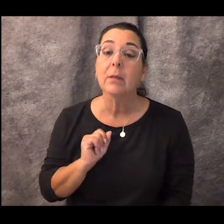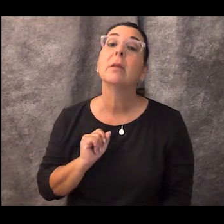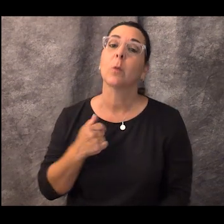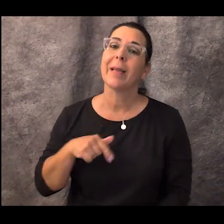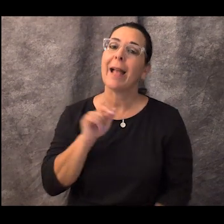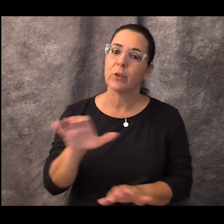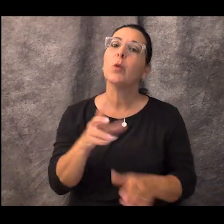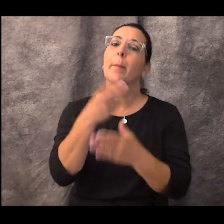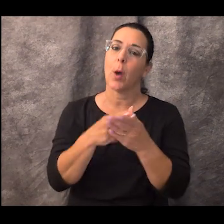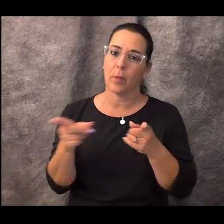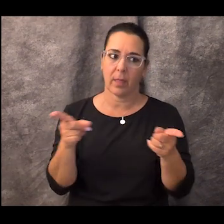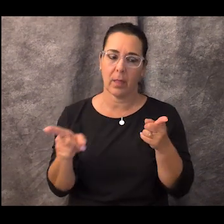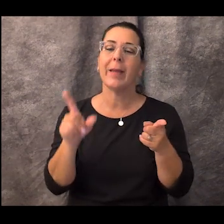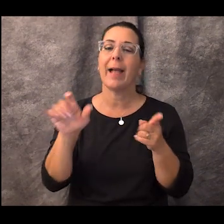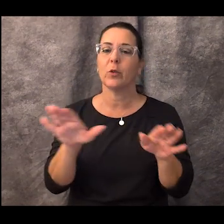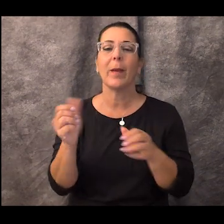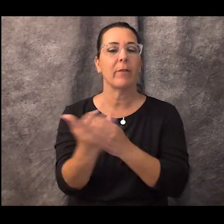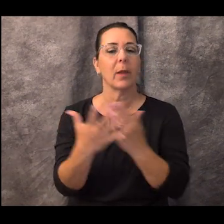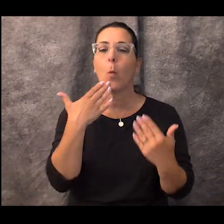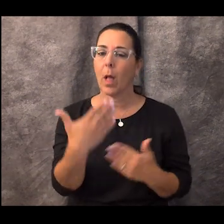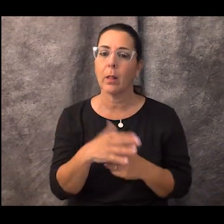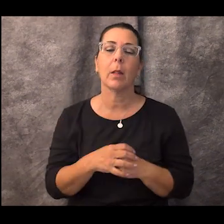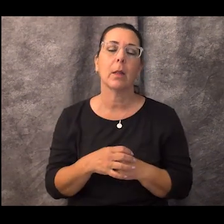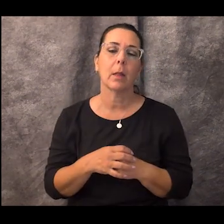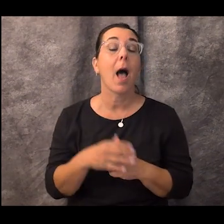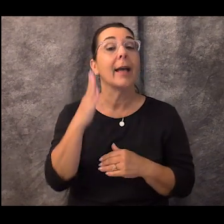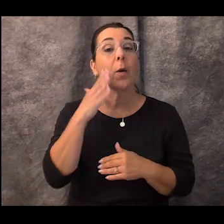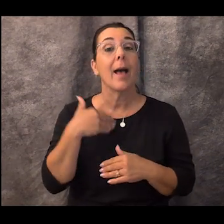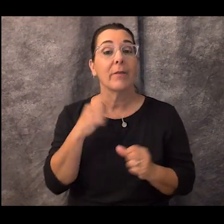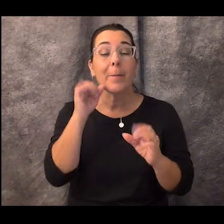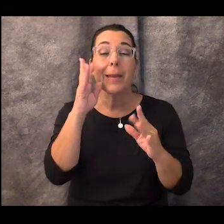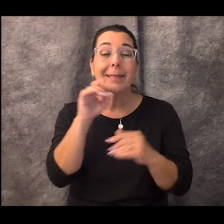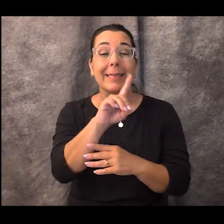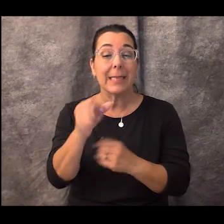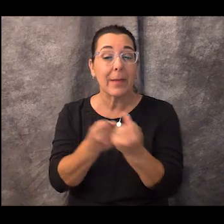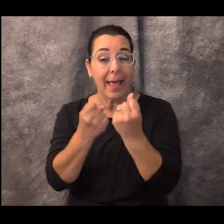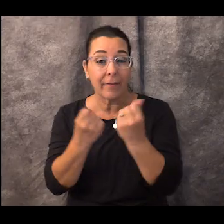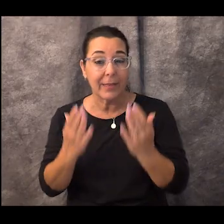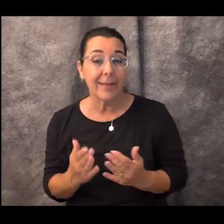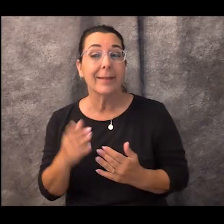And there are some conversations that need to happen there. And I know there's some incredible disabled advocates in California who I know